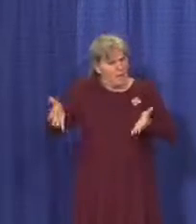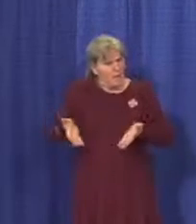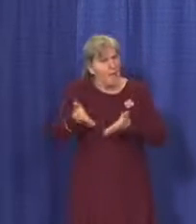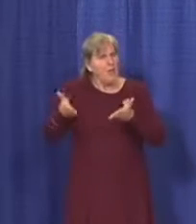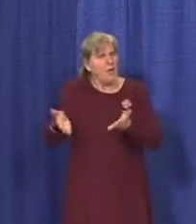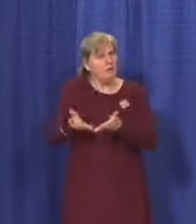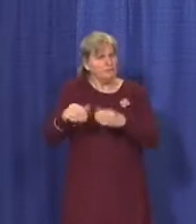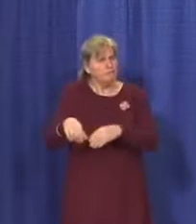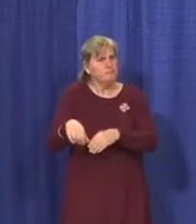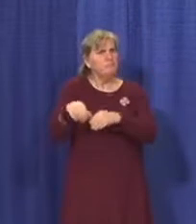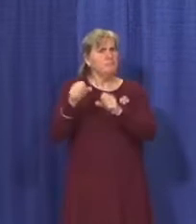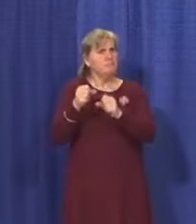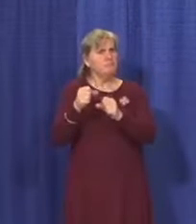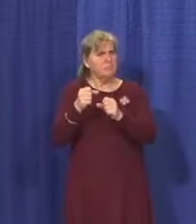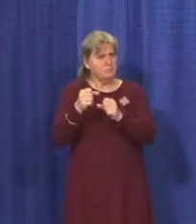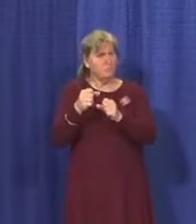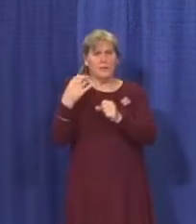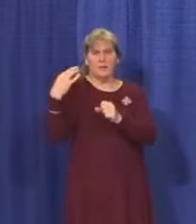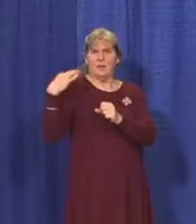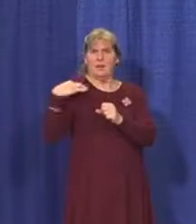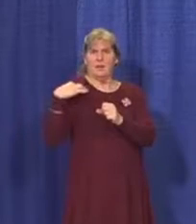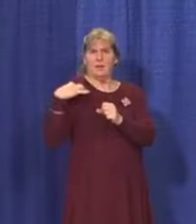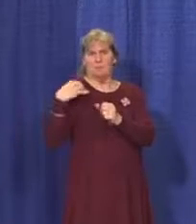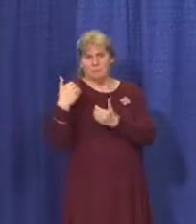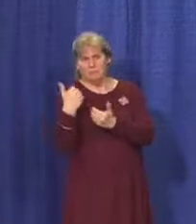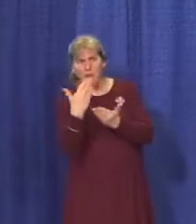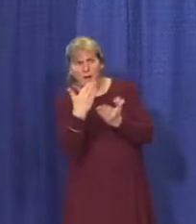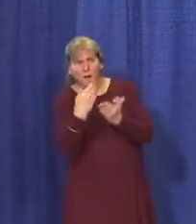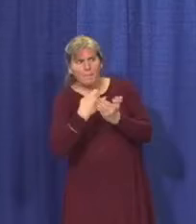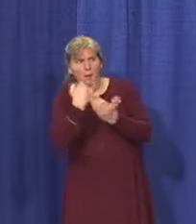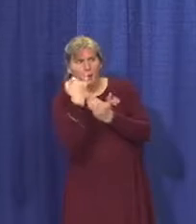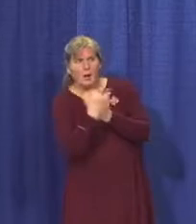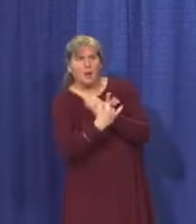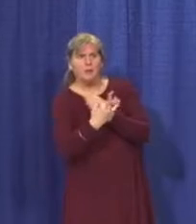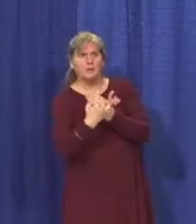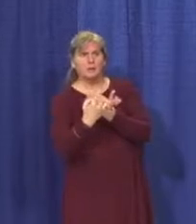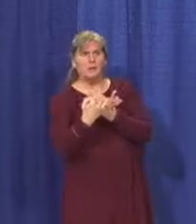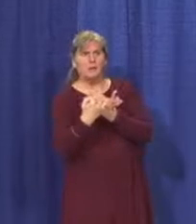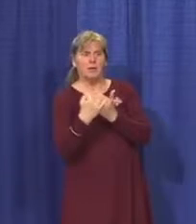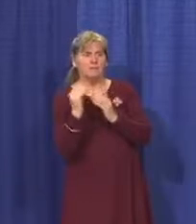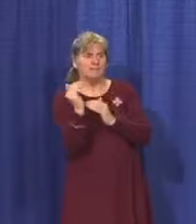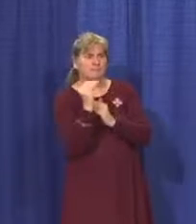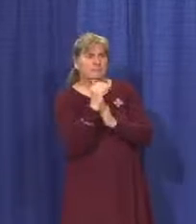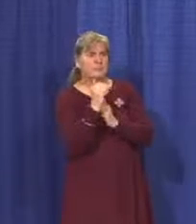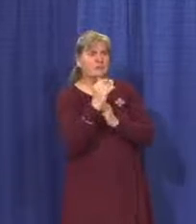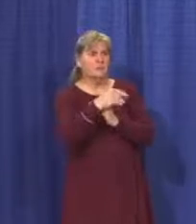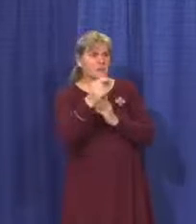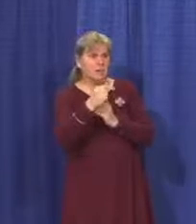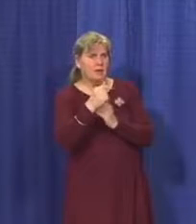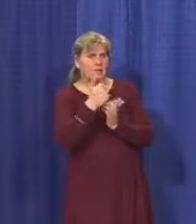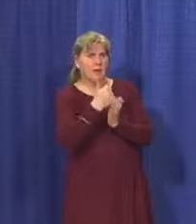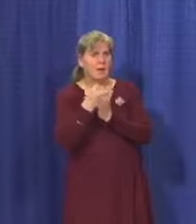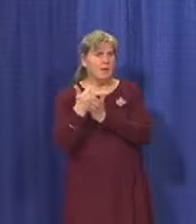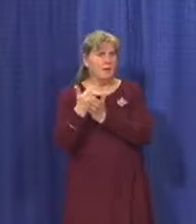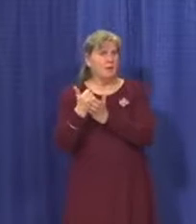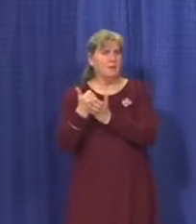encouraged to please submit projects that support all governments, that support the